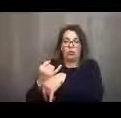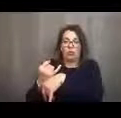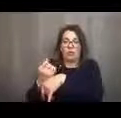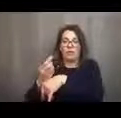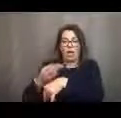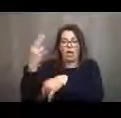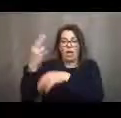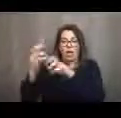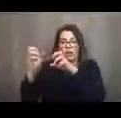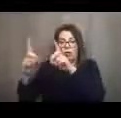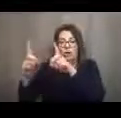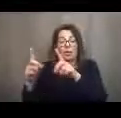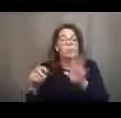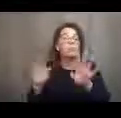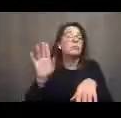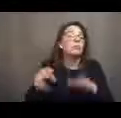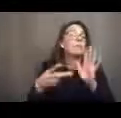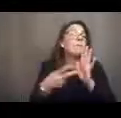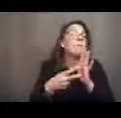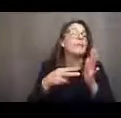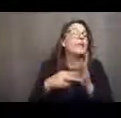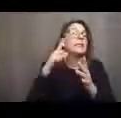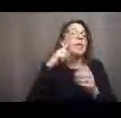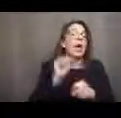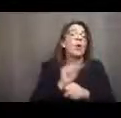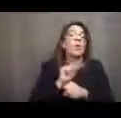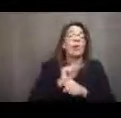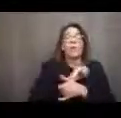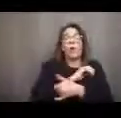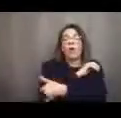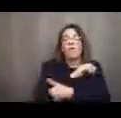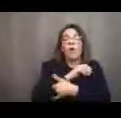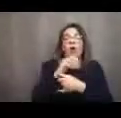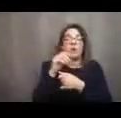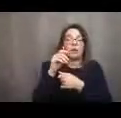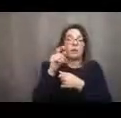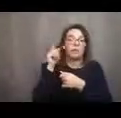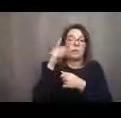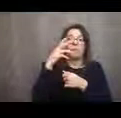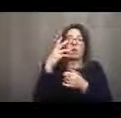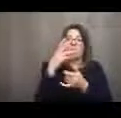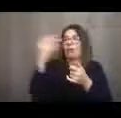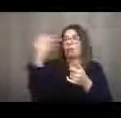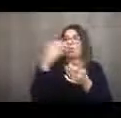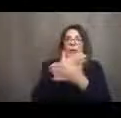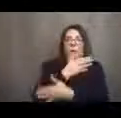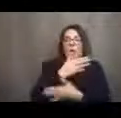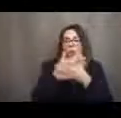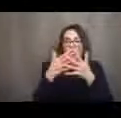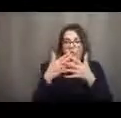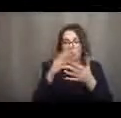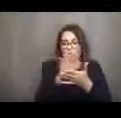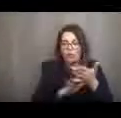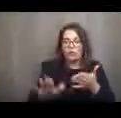So, if I work for a foreign university and I get additional resources or income